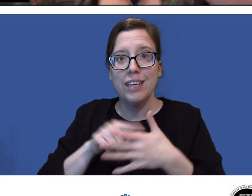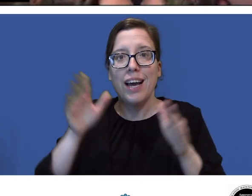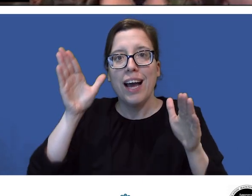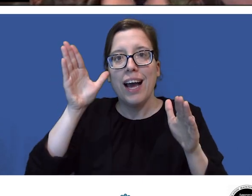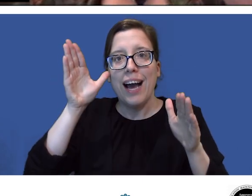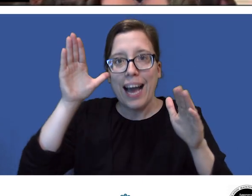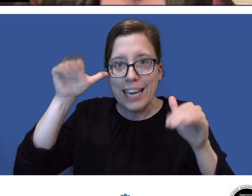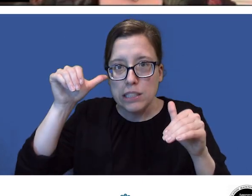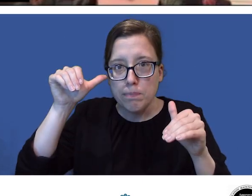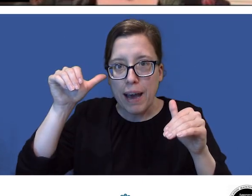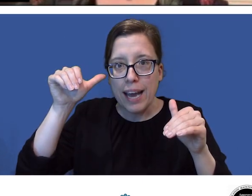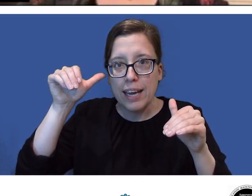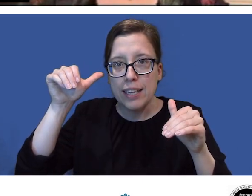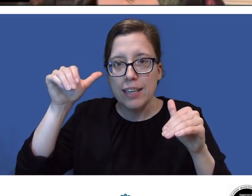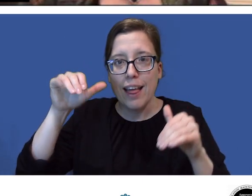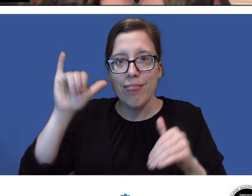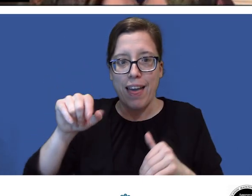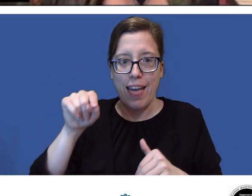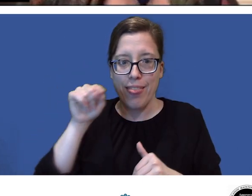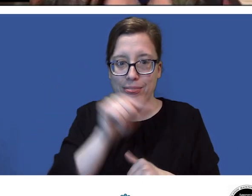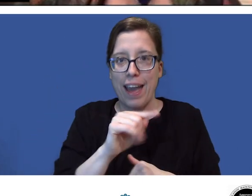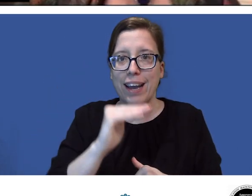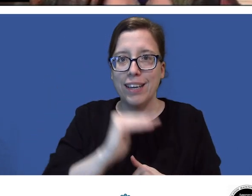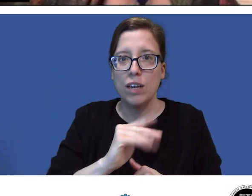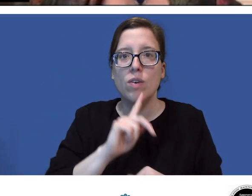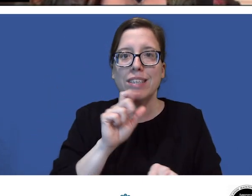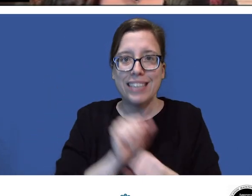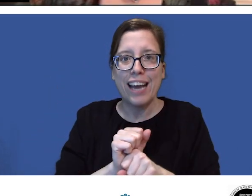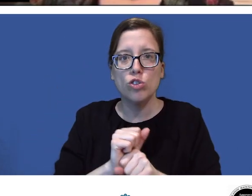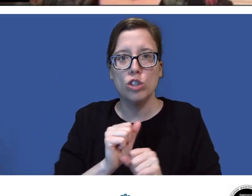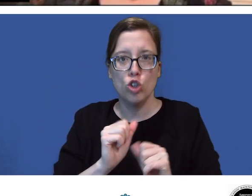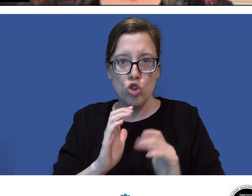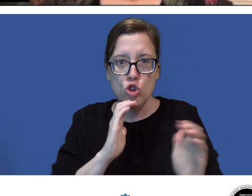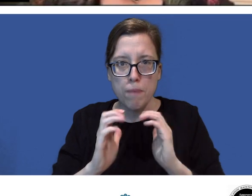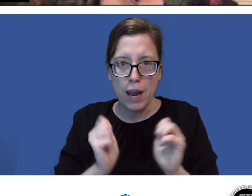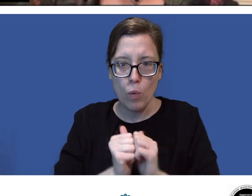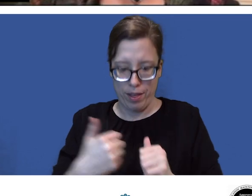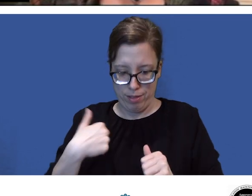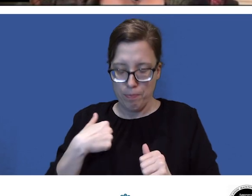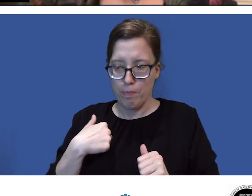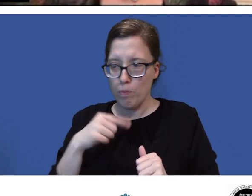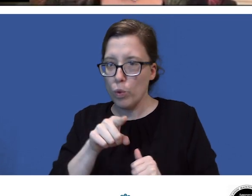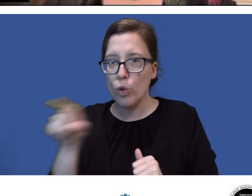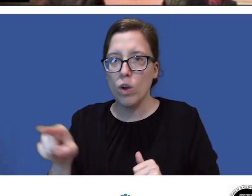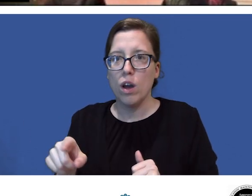Expect. Expect that that kiddo is communicating with you.